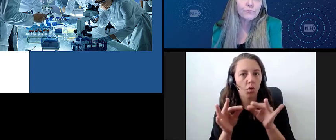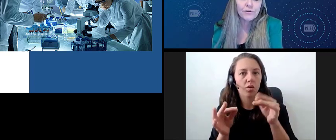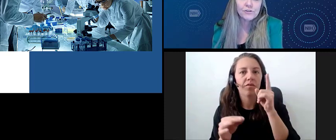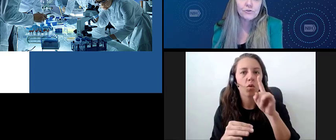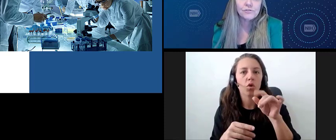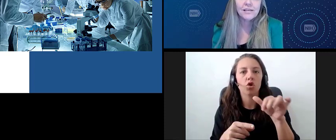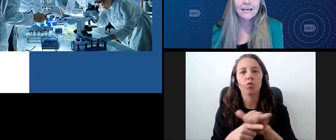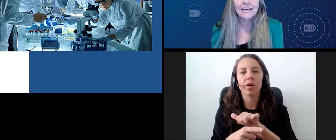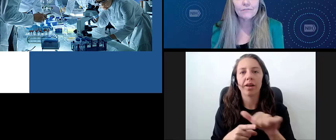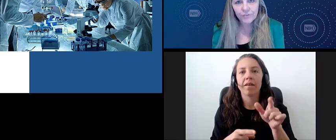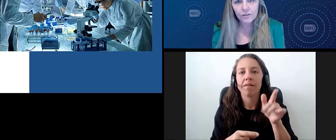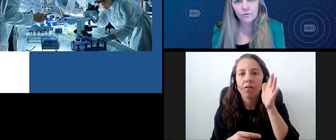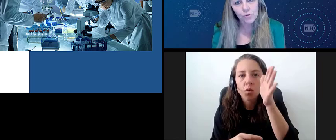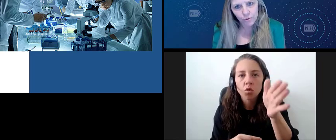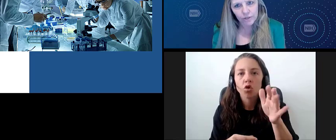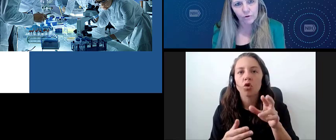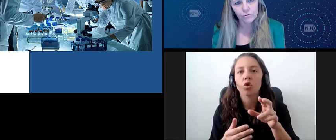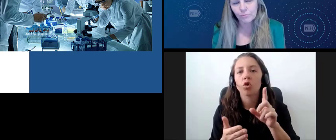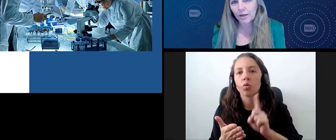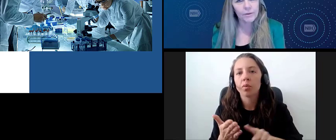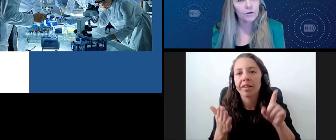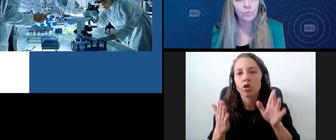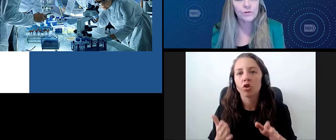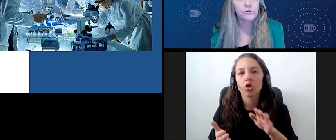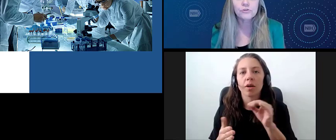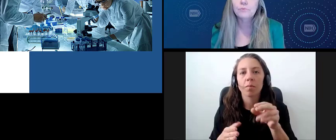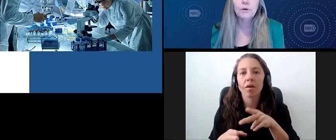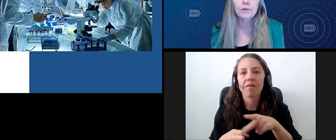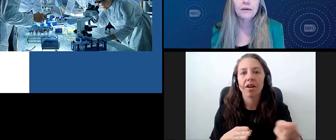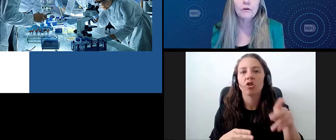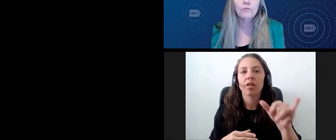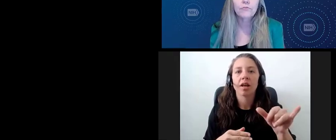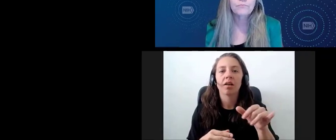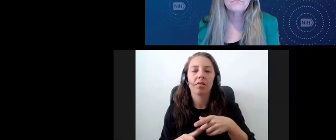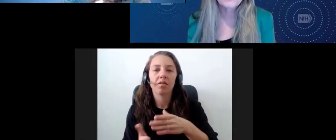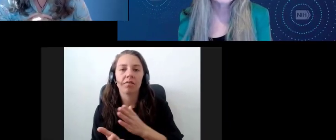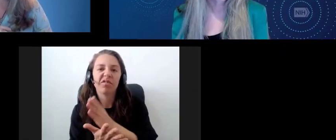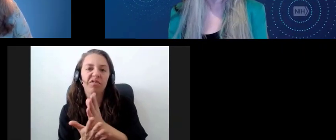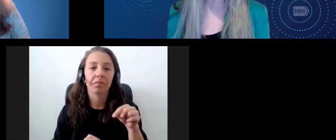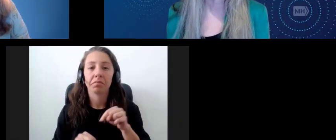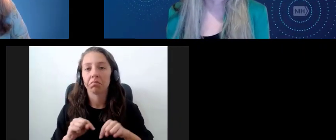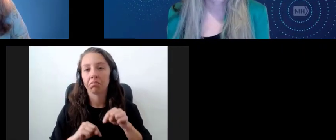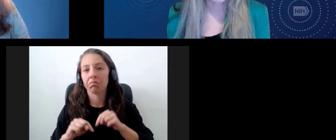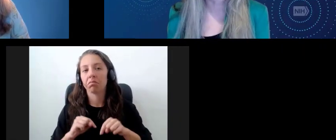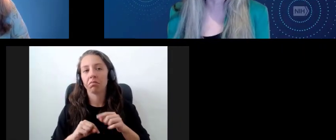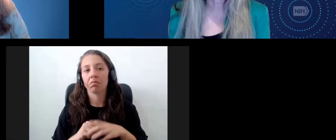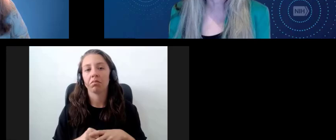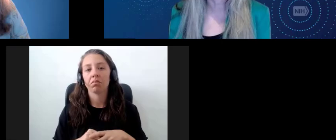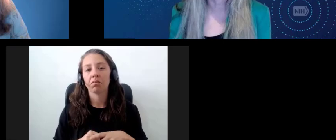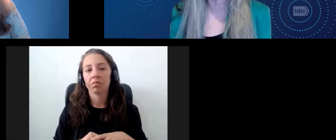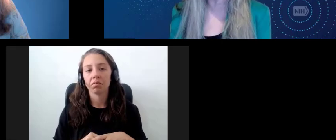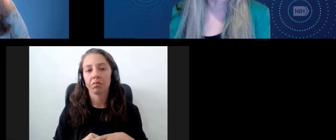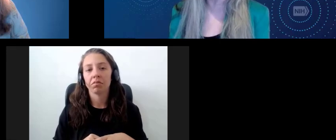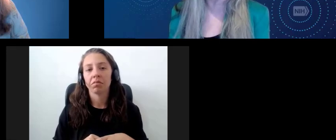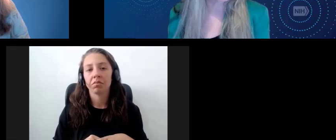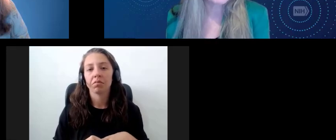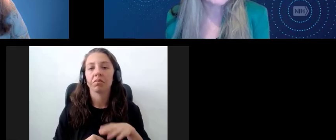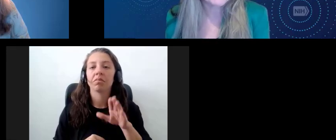and professionals in fields critical to biomedical research and public health. Megan, I recently heard that changes are being made